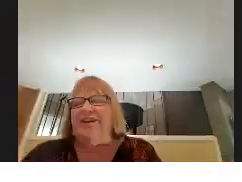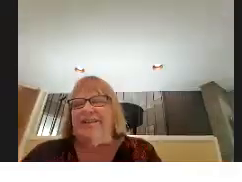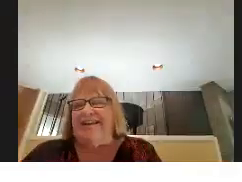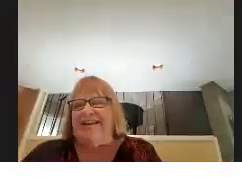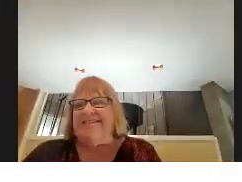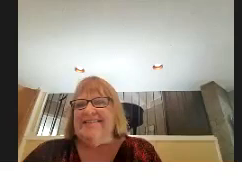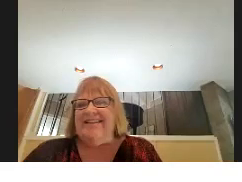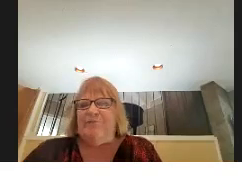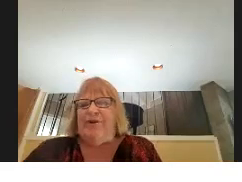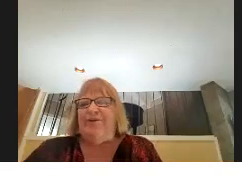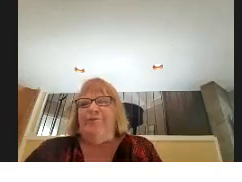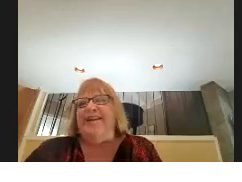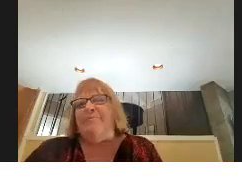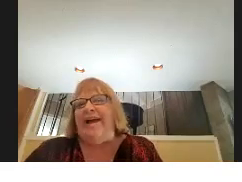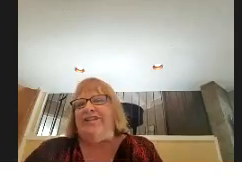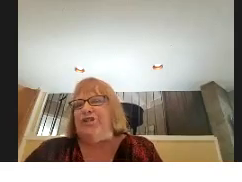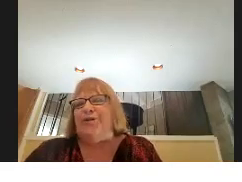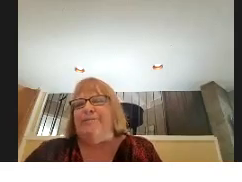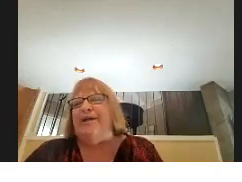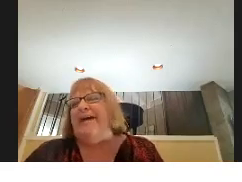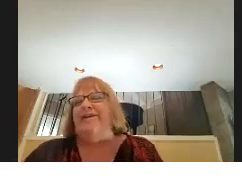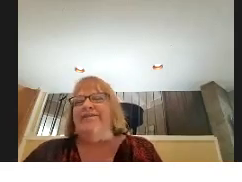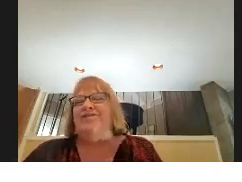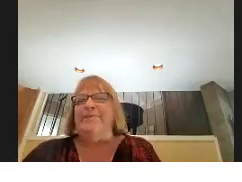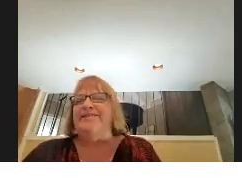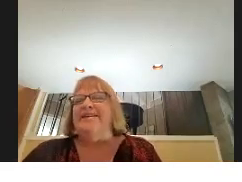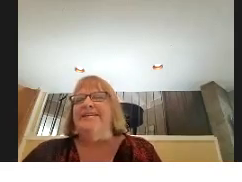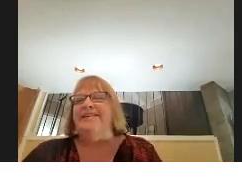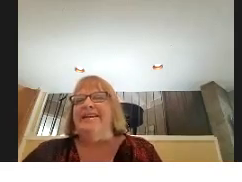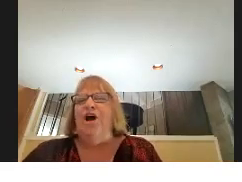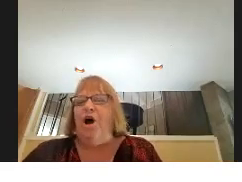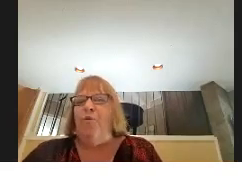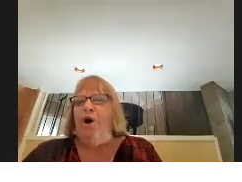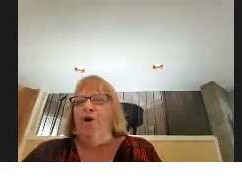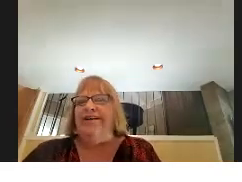glasses and I'm wearing a red and black shirt and my background's just basically a wall and